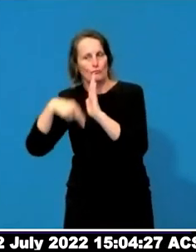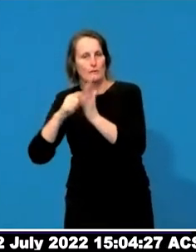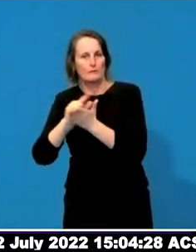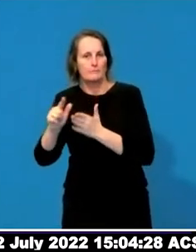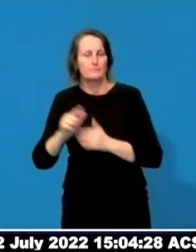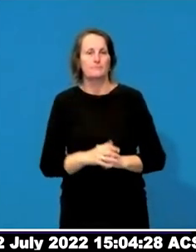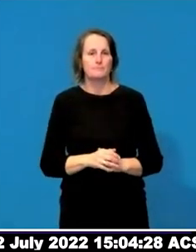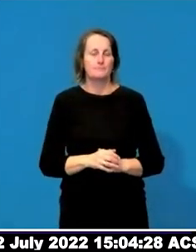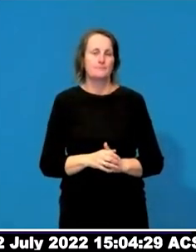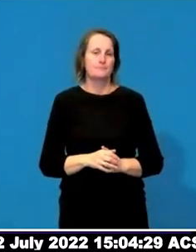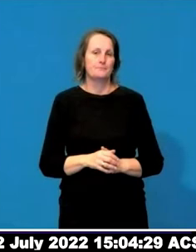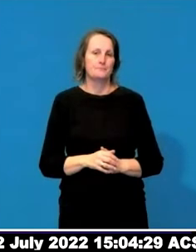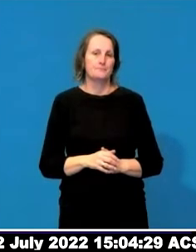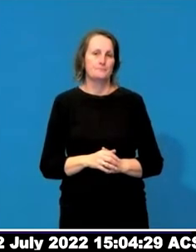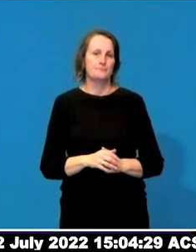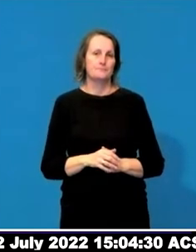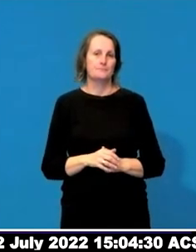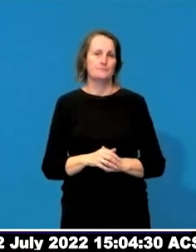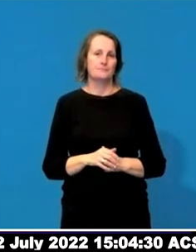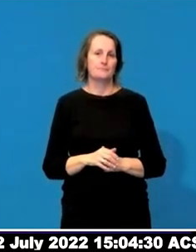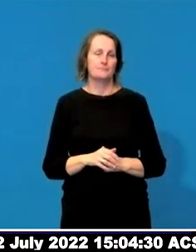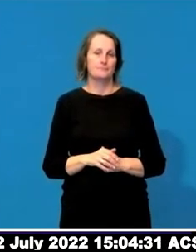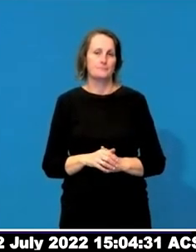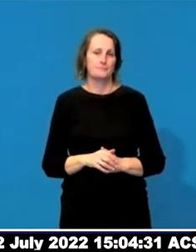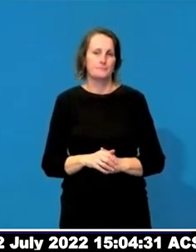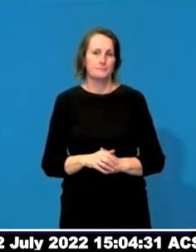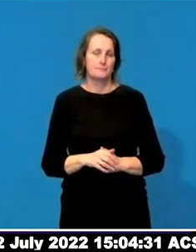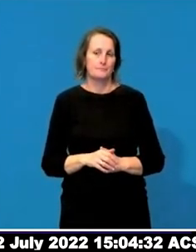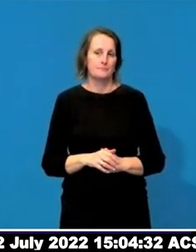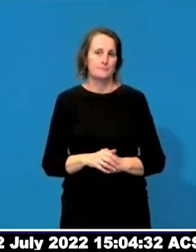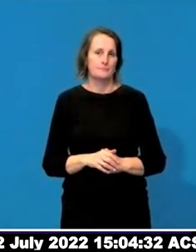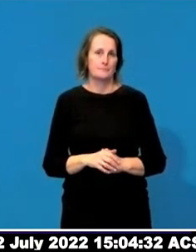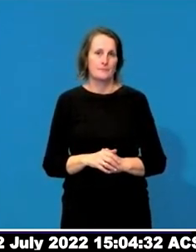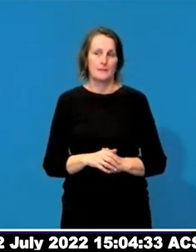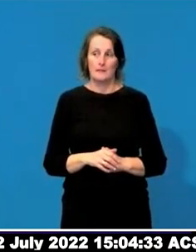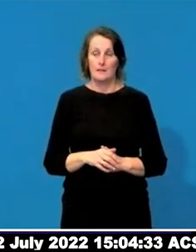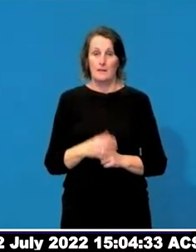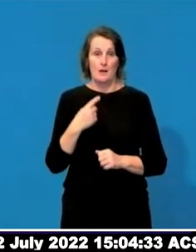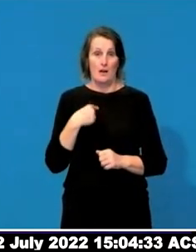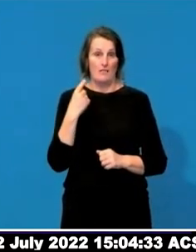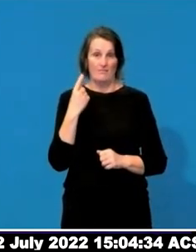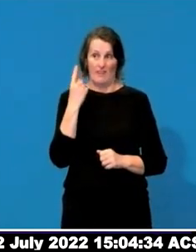Thank you. Now, I'm told that I have to wrap up within 10 minutes, Ms Houghton.